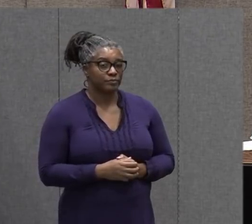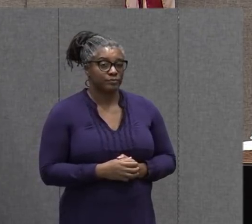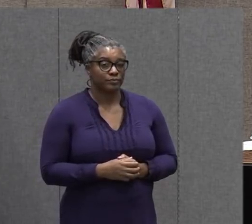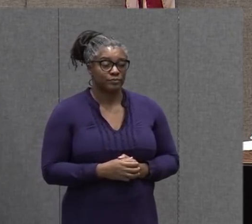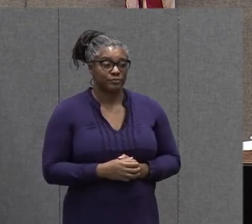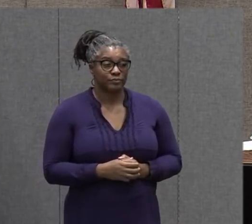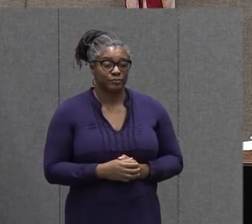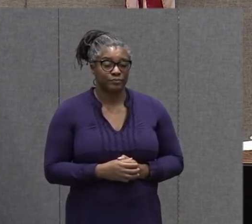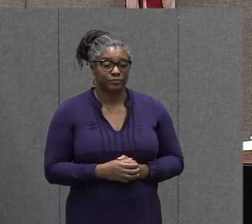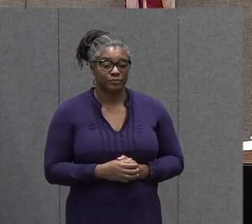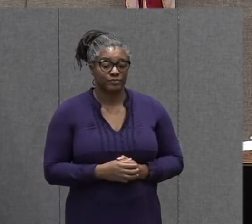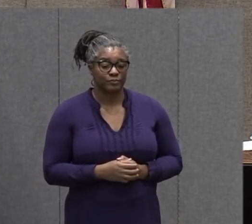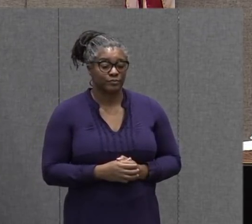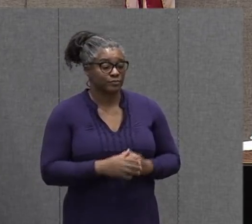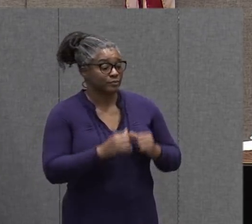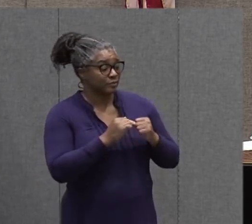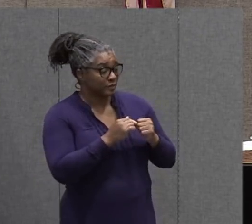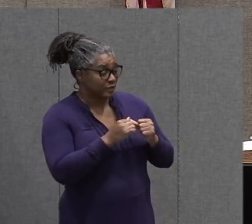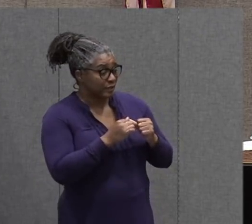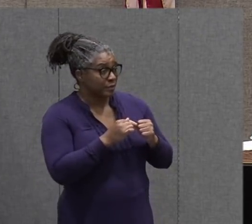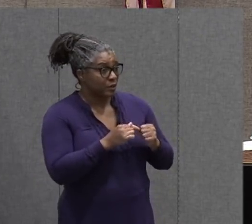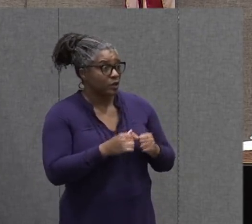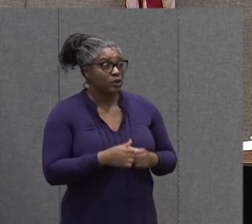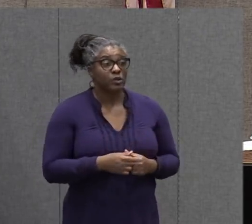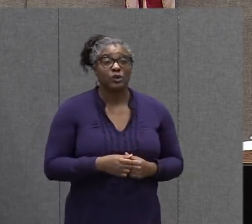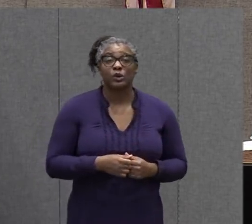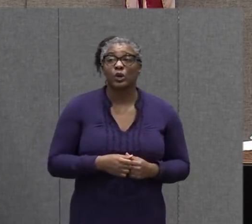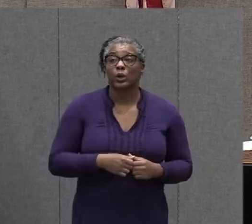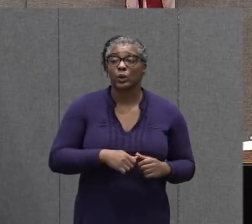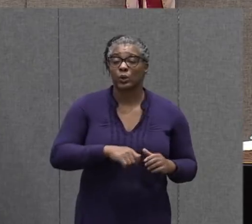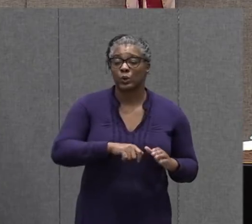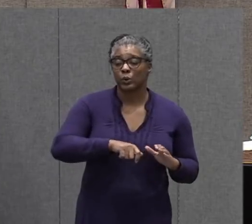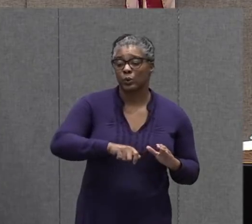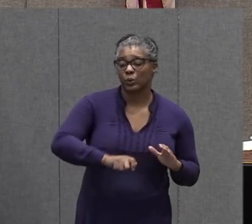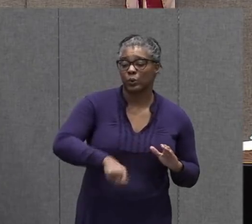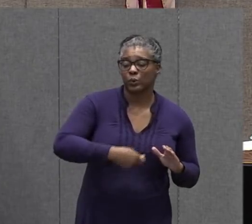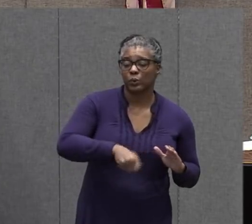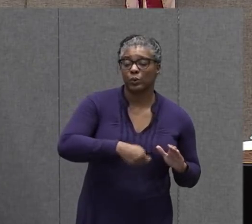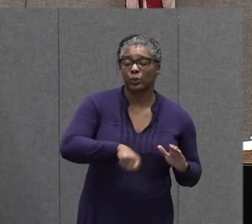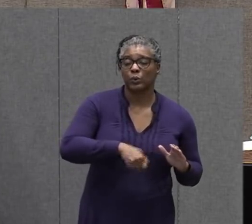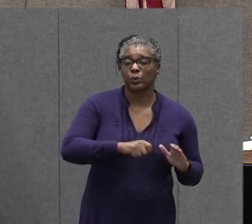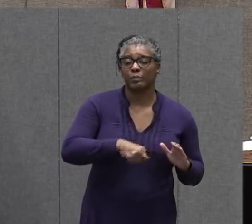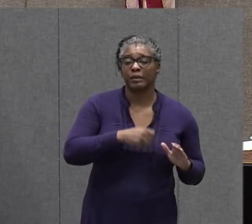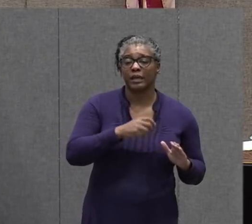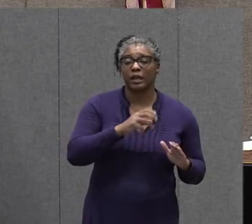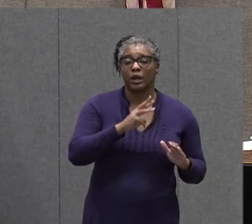[Miss Garcia] Keep going, don't stop. [Mr. R] The whipping whisk, wailed on the wonderful,